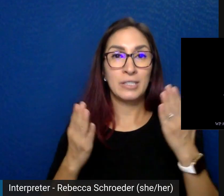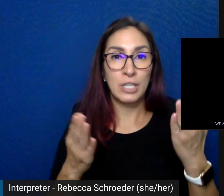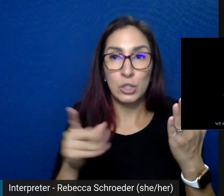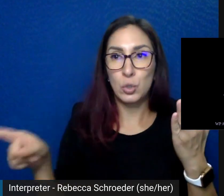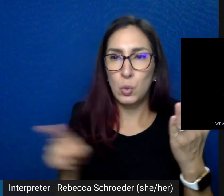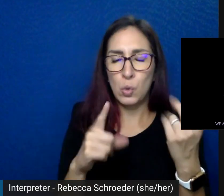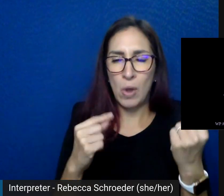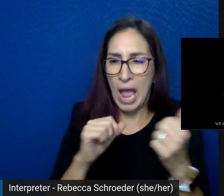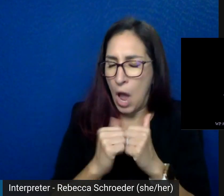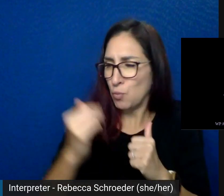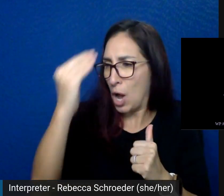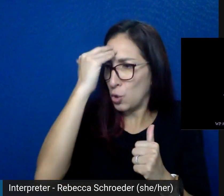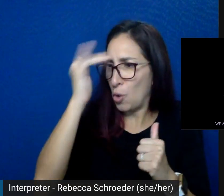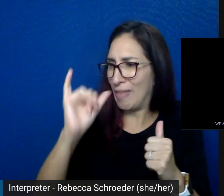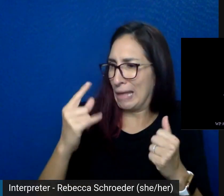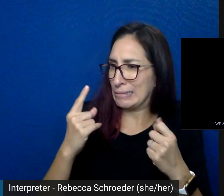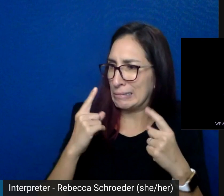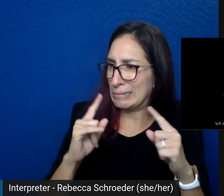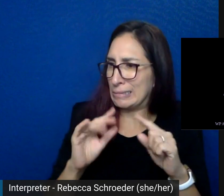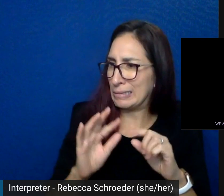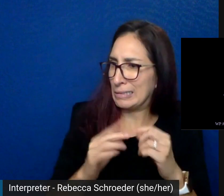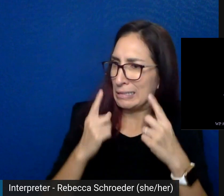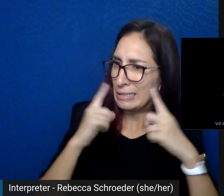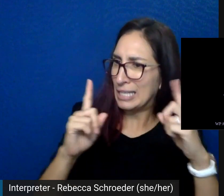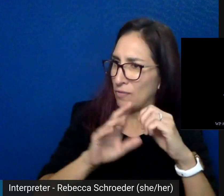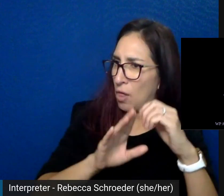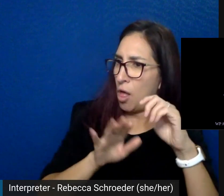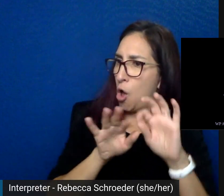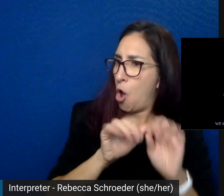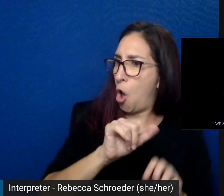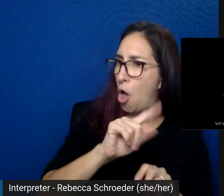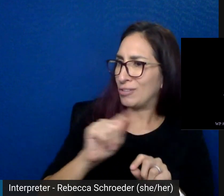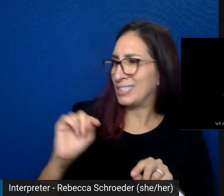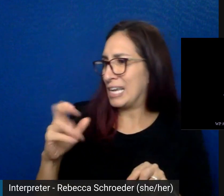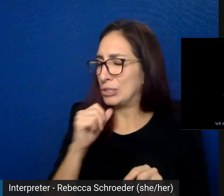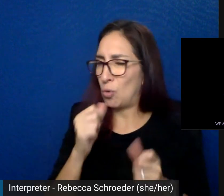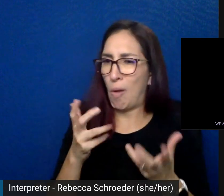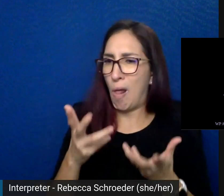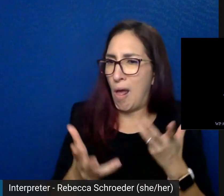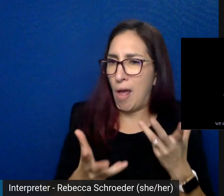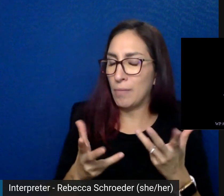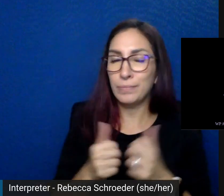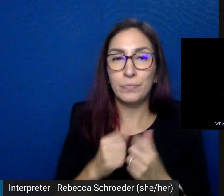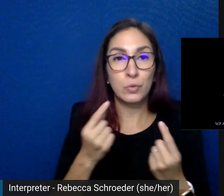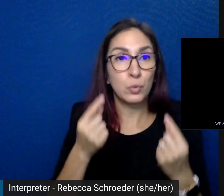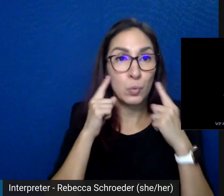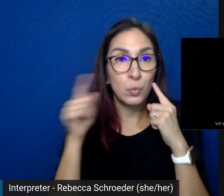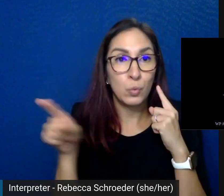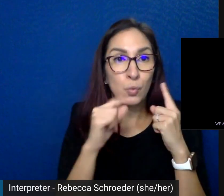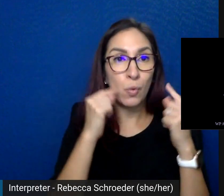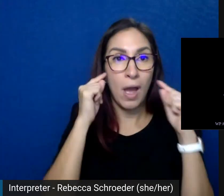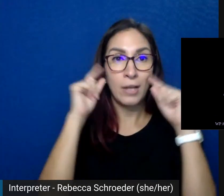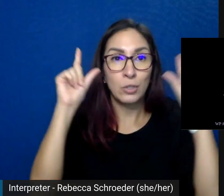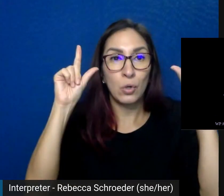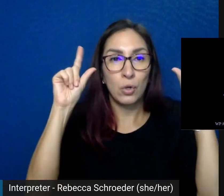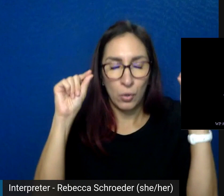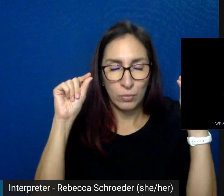what is the point in that image and write your text around that. You get better writing it over time.